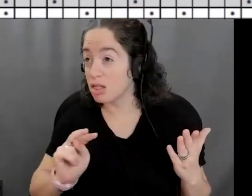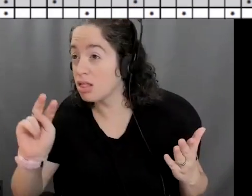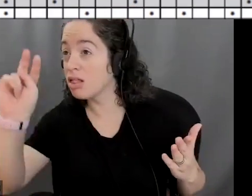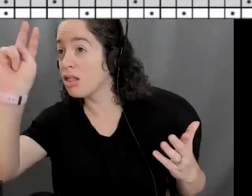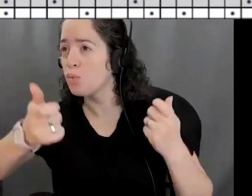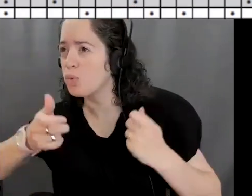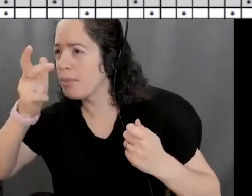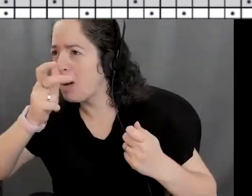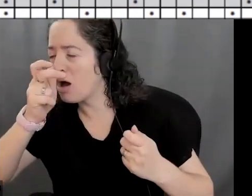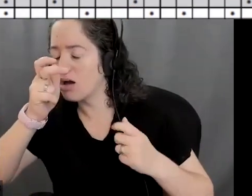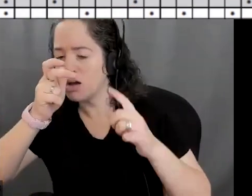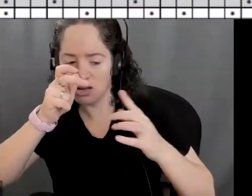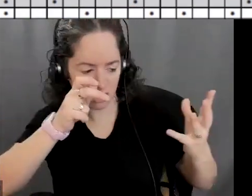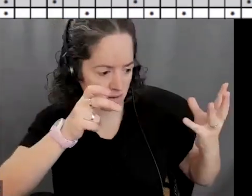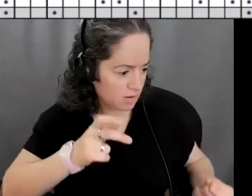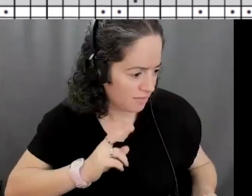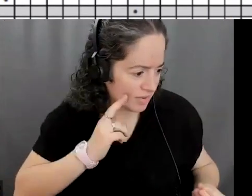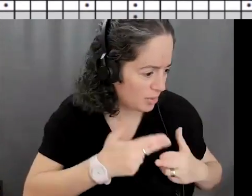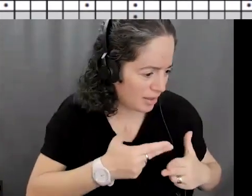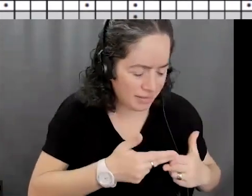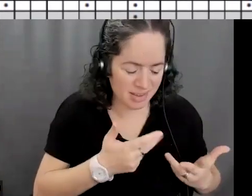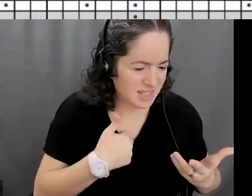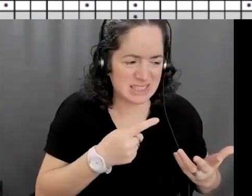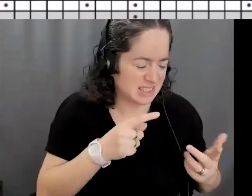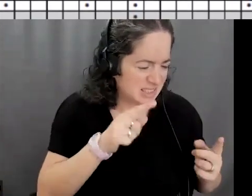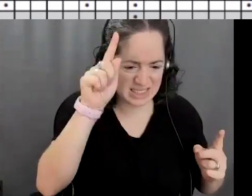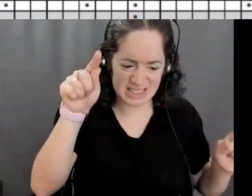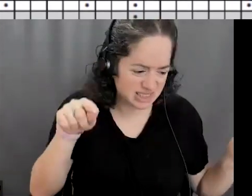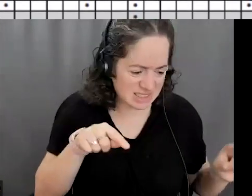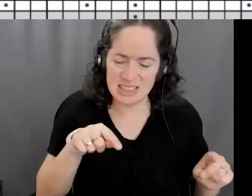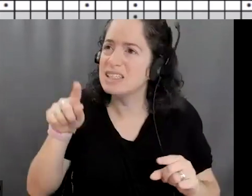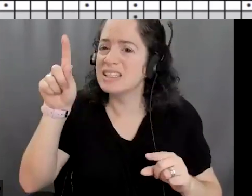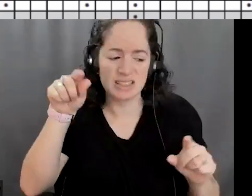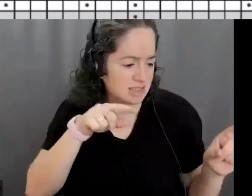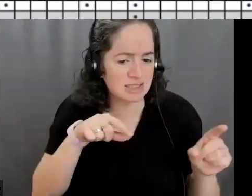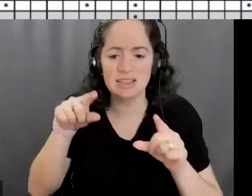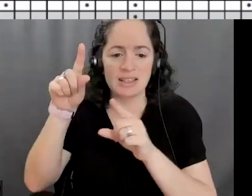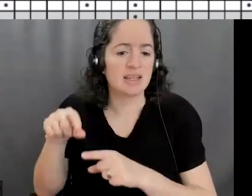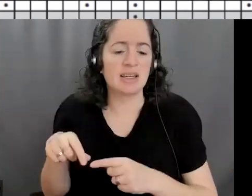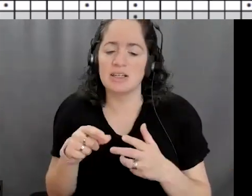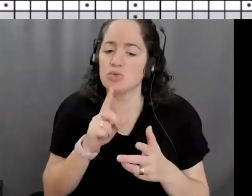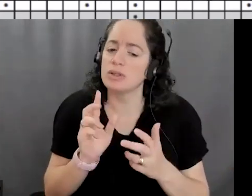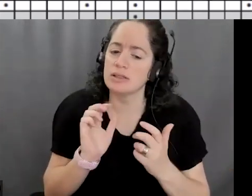It's really challenging to try to keep track of both the headers at the top and on the left.